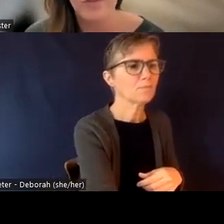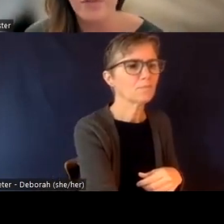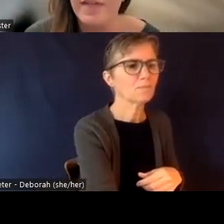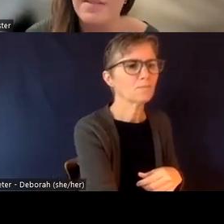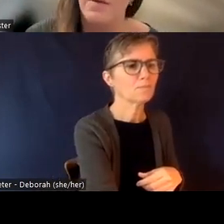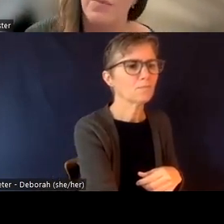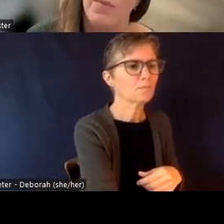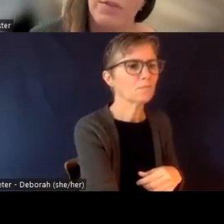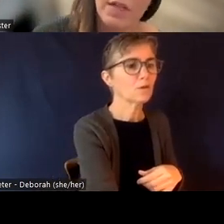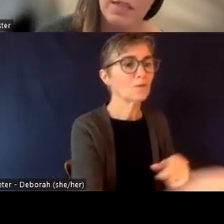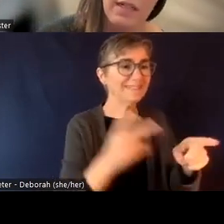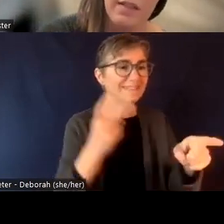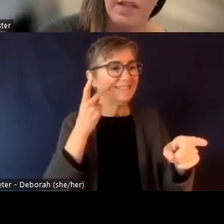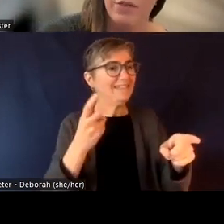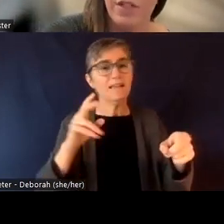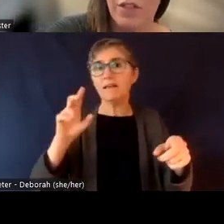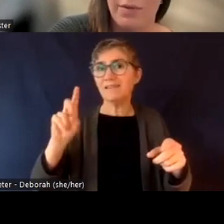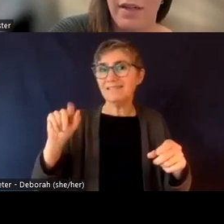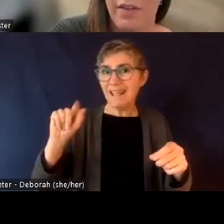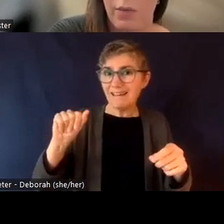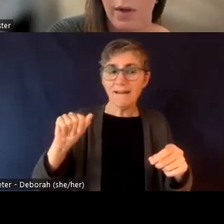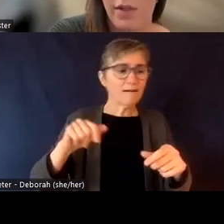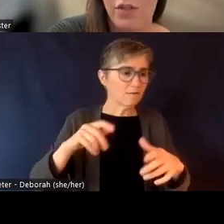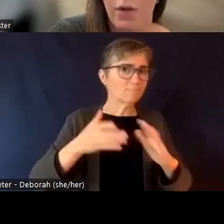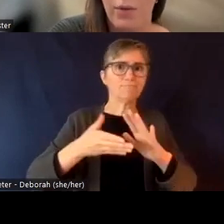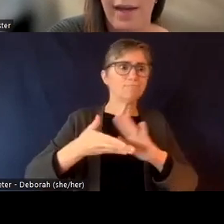surveys that we've conducted out of the Center for Addiction Medicine, where we show that -